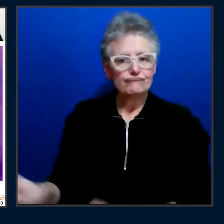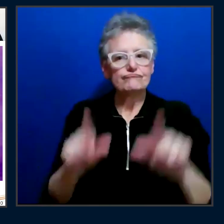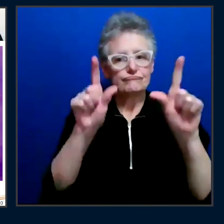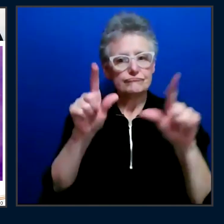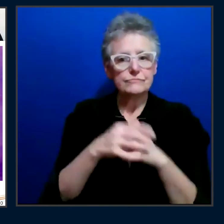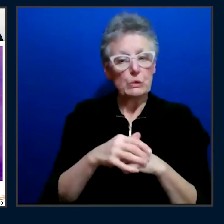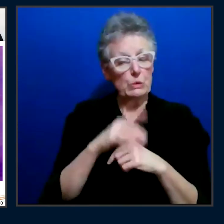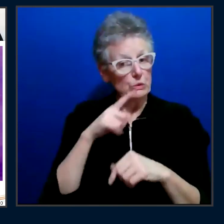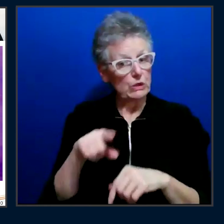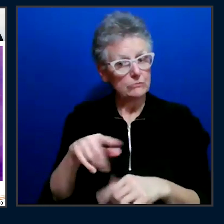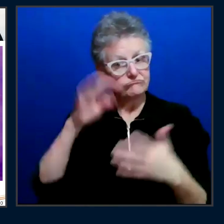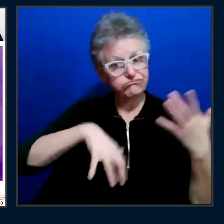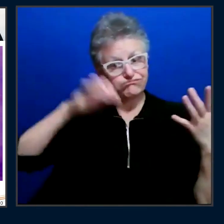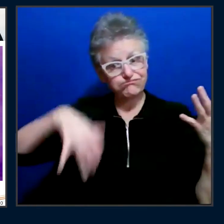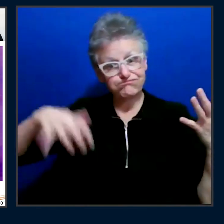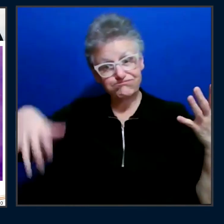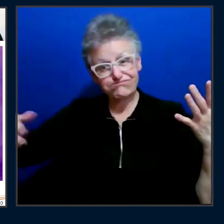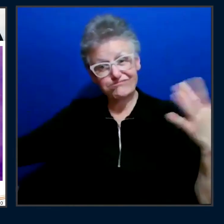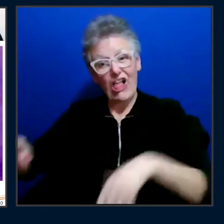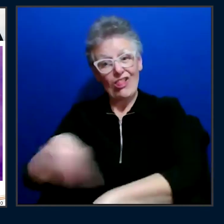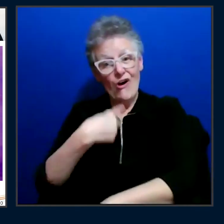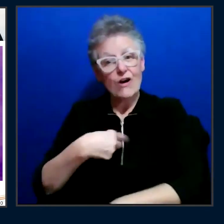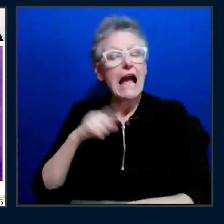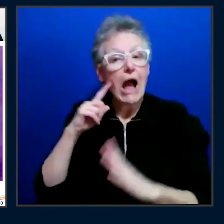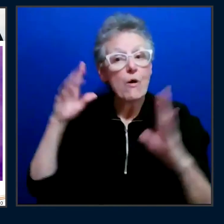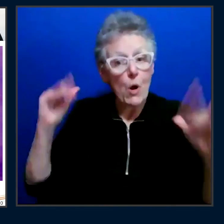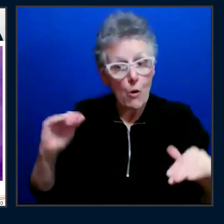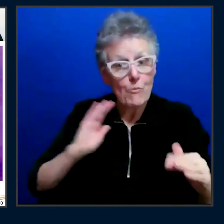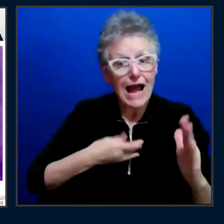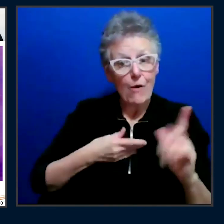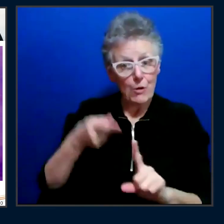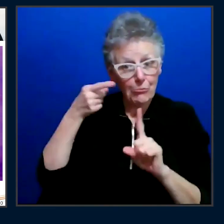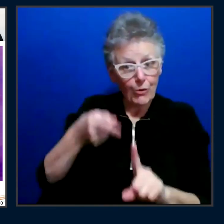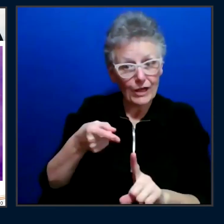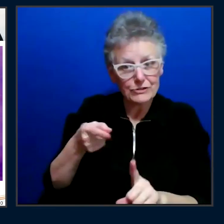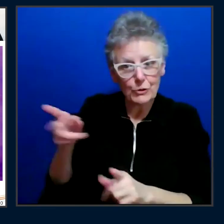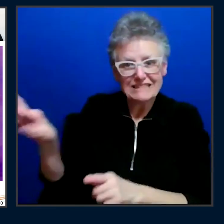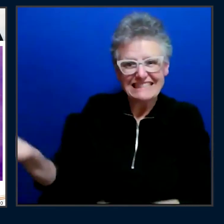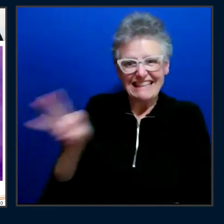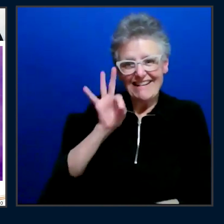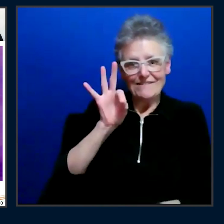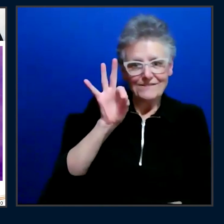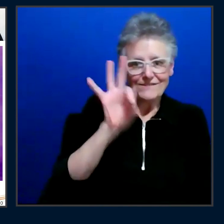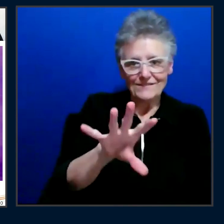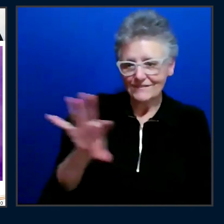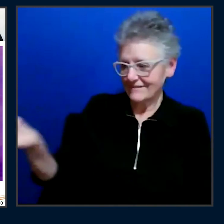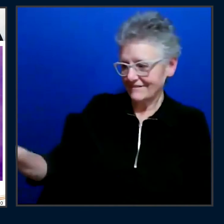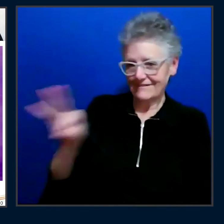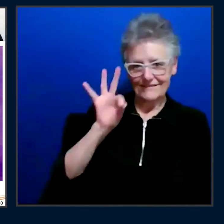although it is quite lengthy. And so our hope and intention is to just pull out some pieces for you,